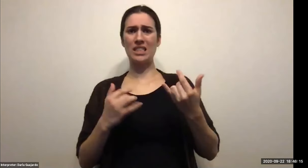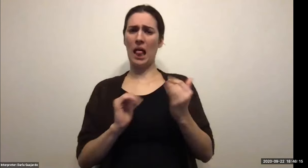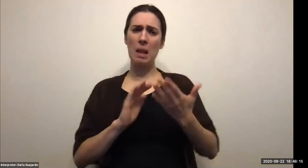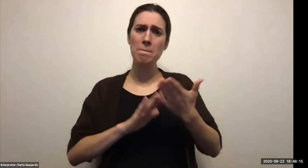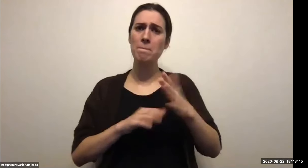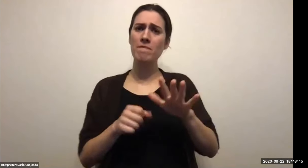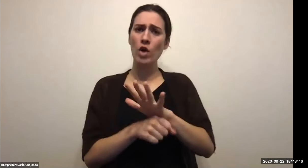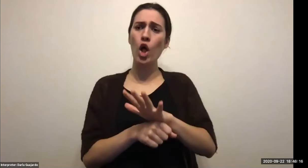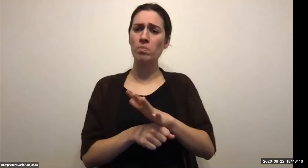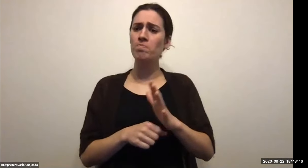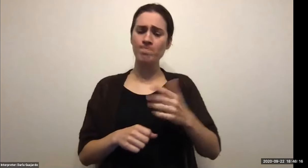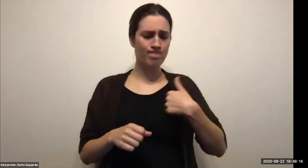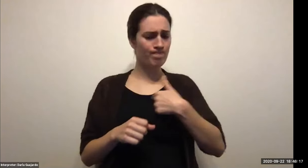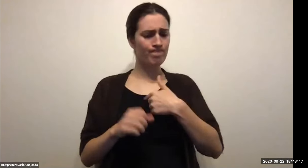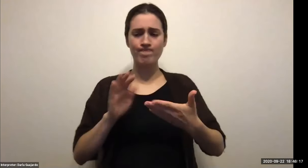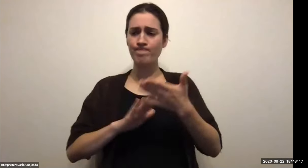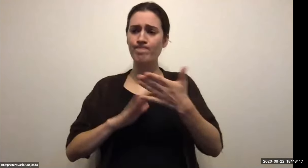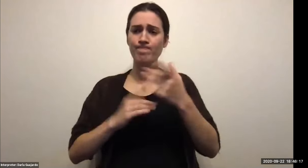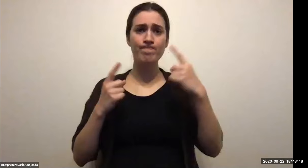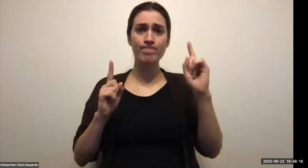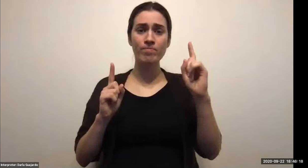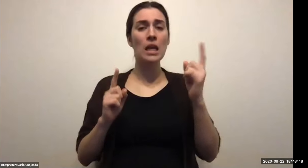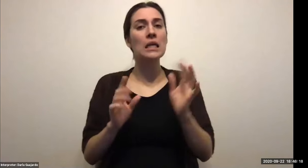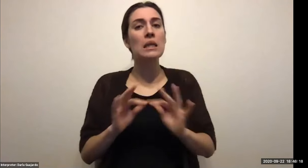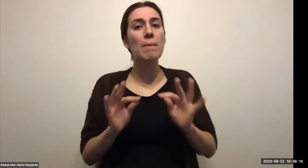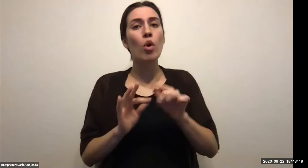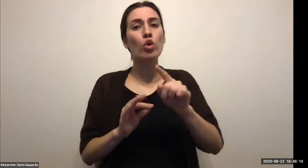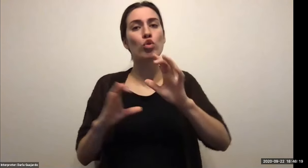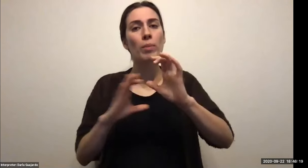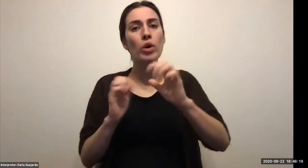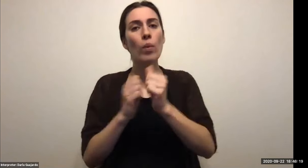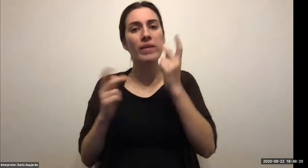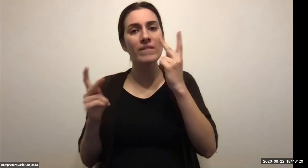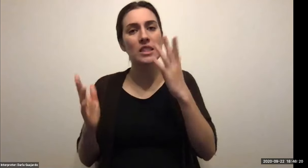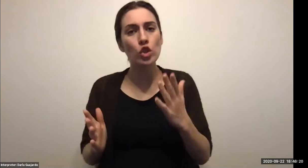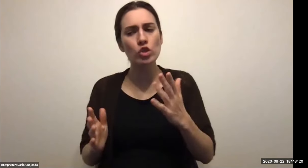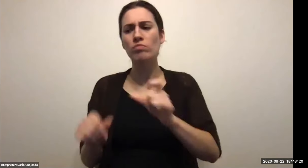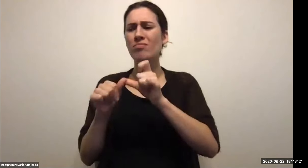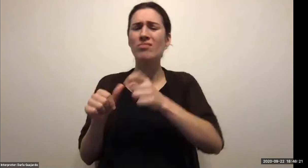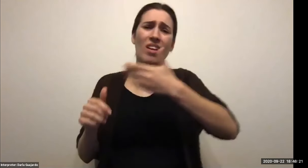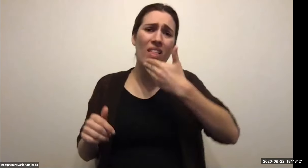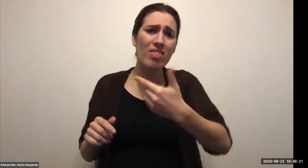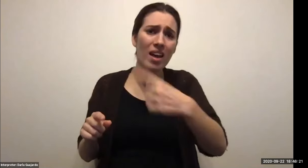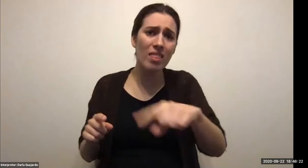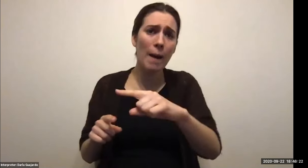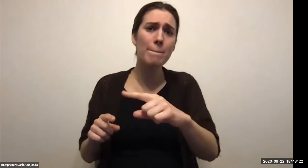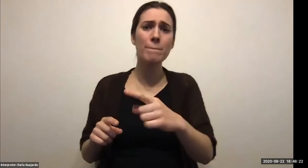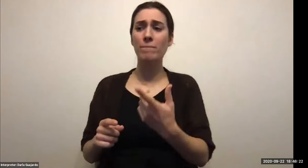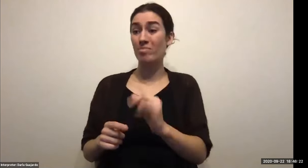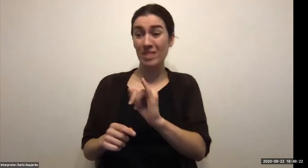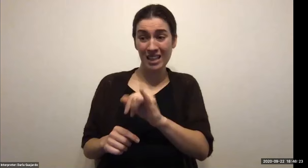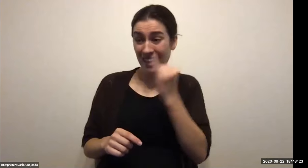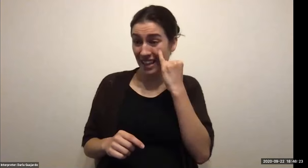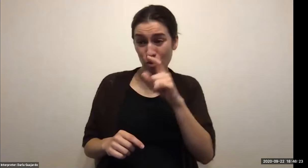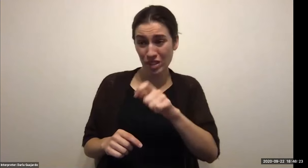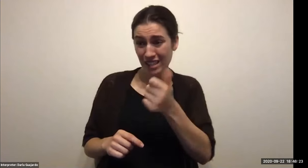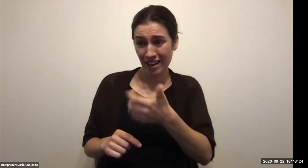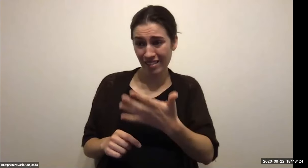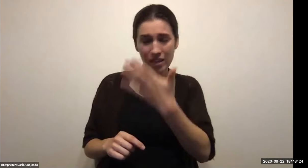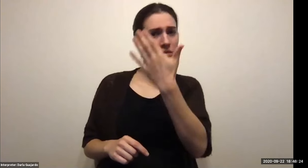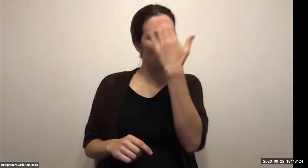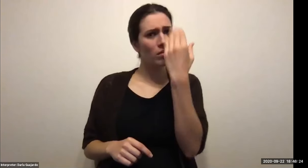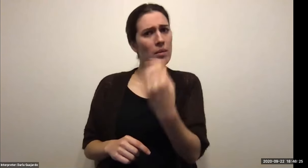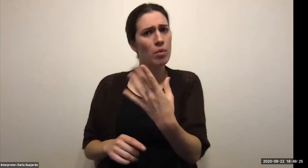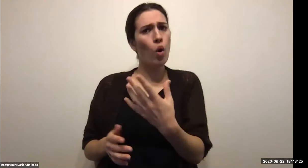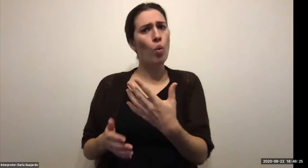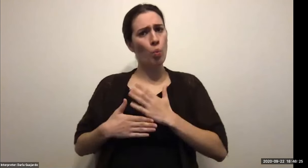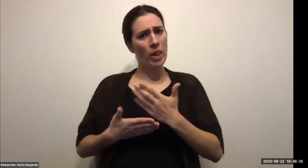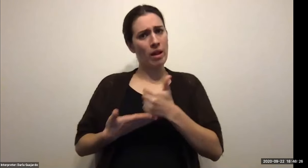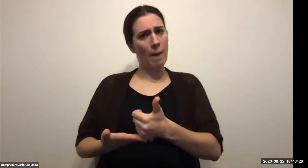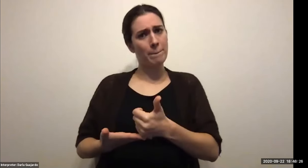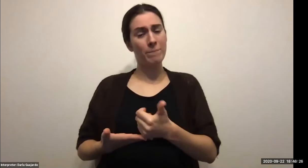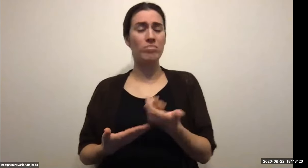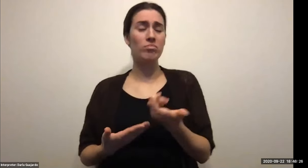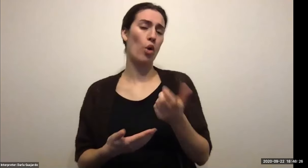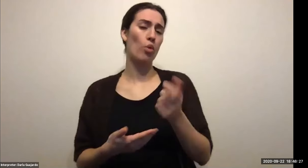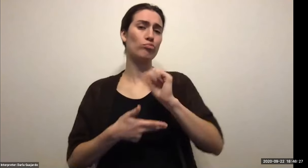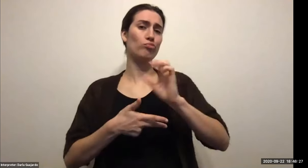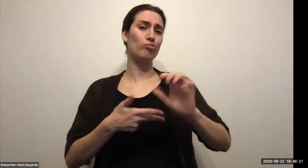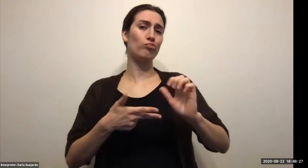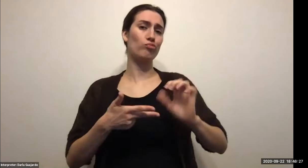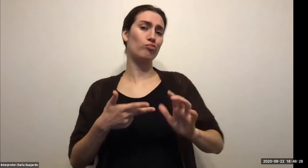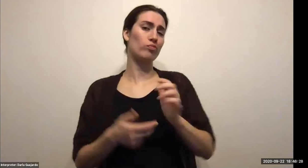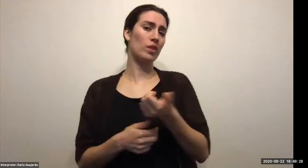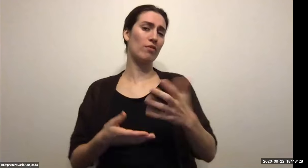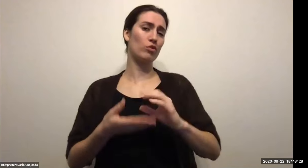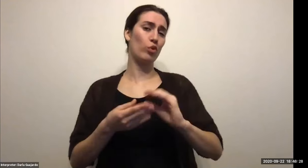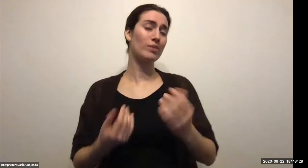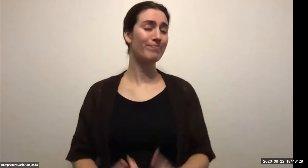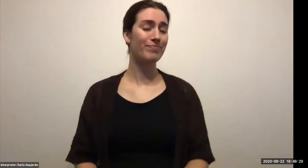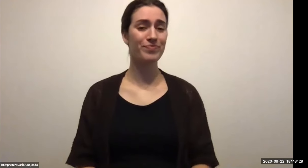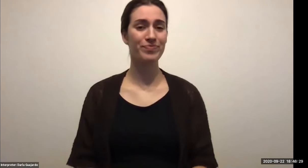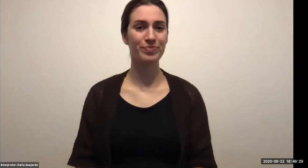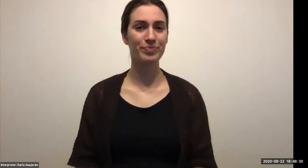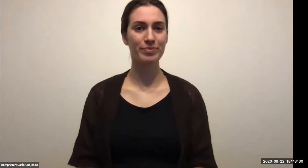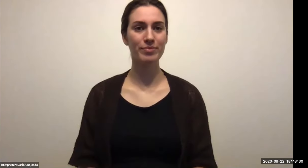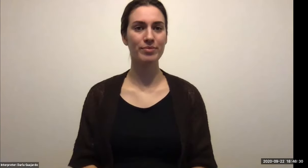Keith Wolling: And we consolidate everybody kept communicating with everybody, making sure we had signs in the lobby, so they know what was going on and we stay very visible and even even, even though the rest of the country was shut down for the next two, three weeks, our hotel was full.